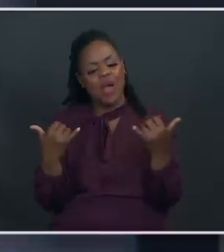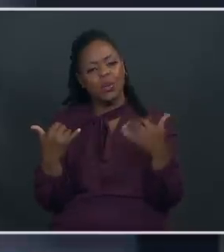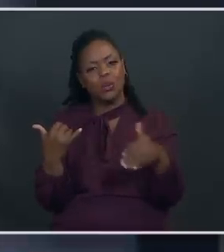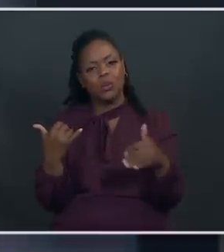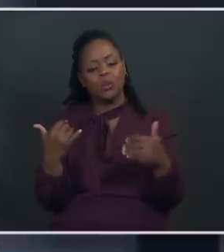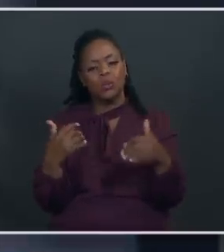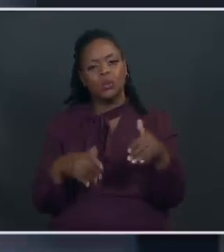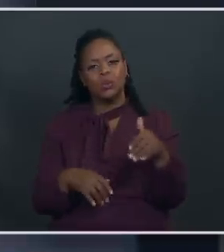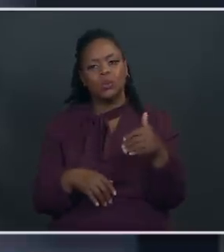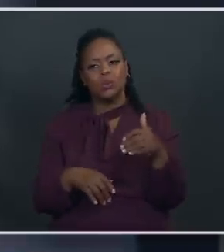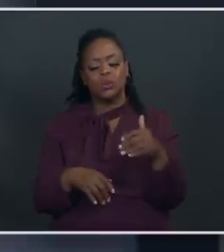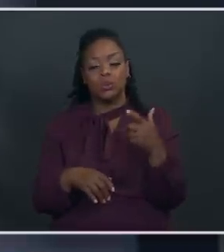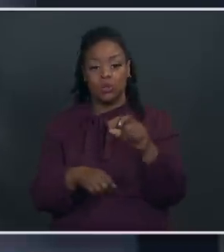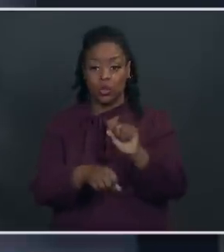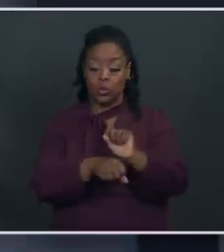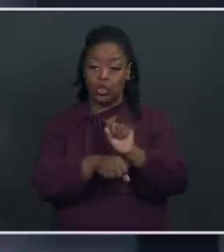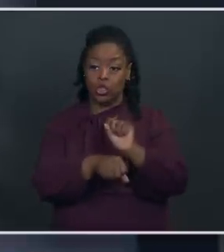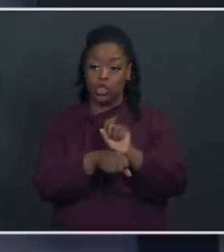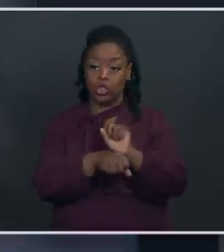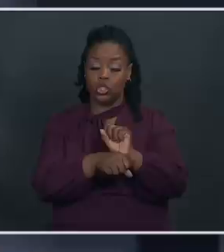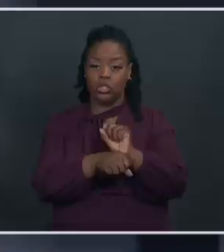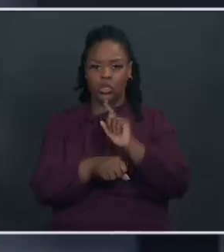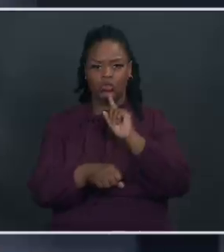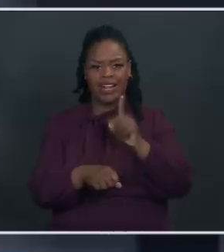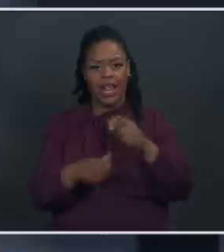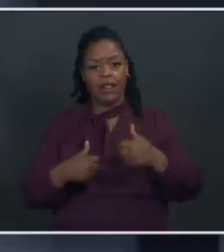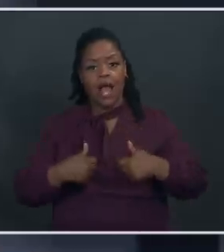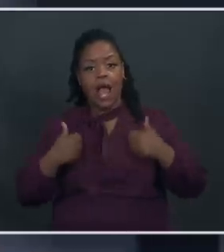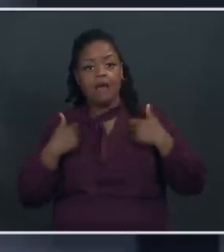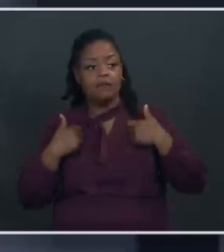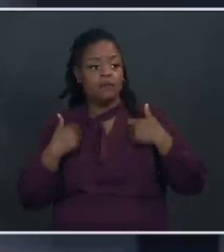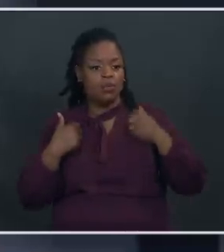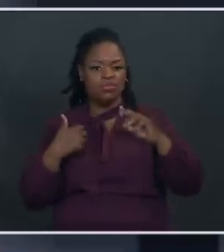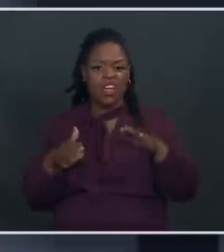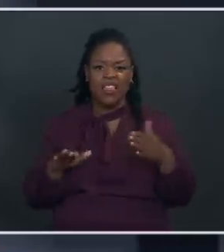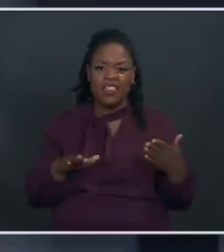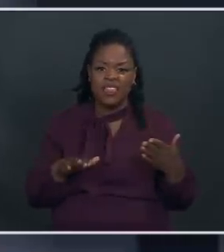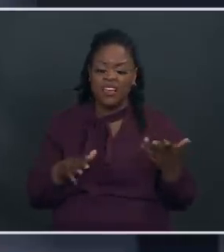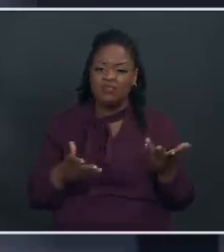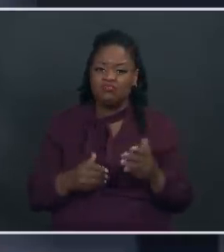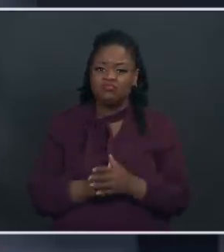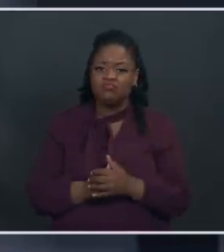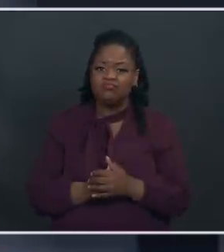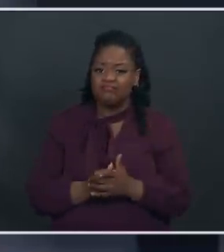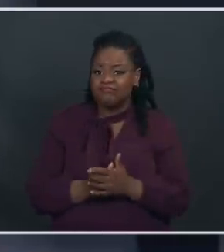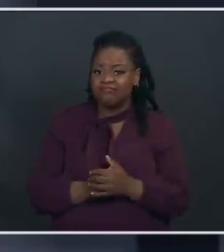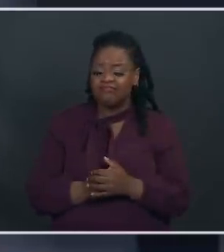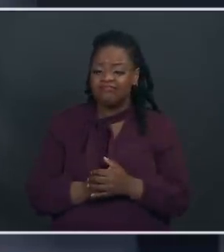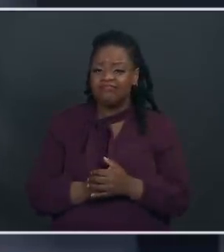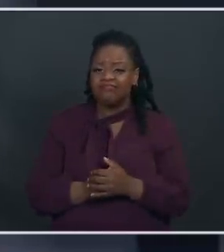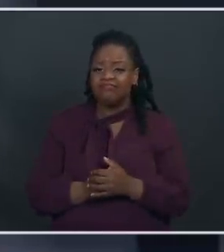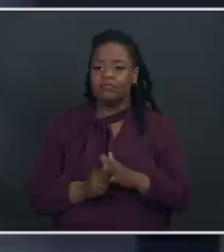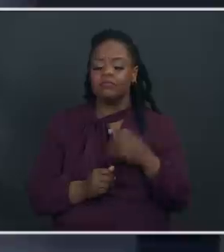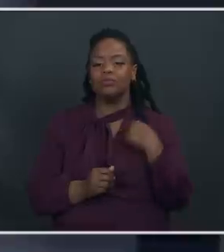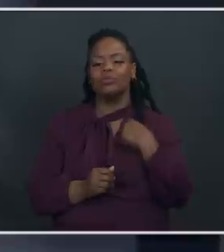We use that word too easily, and we throw it away. But we have a big agenda in front of us on a global basis,